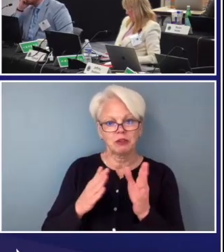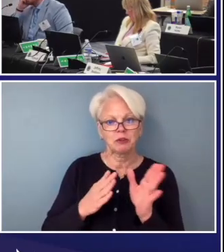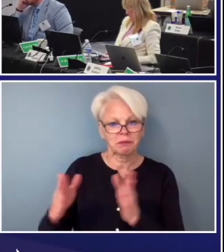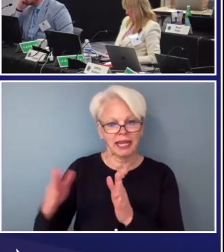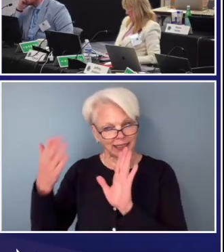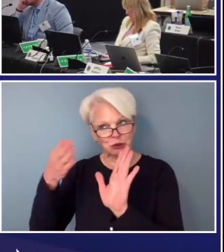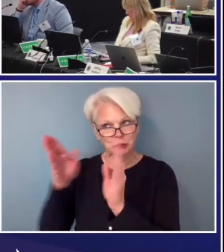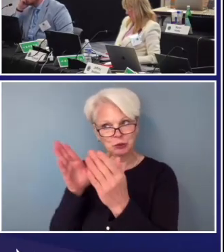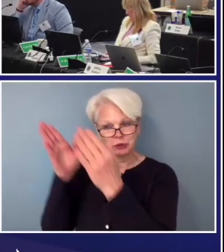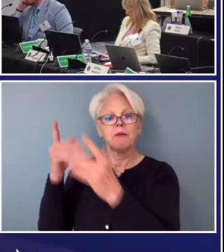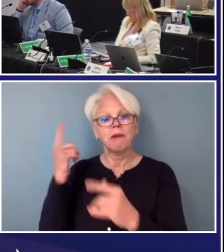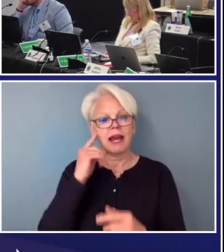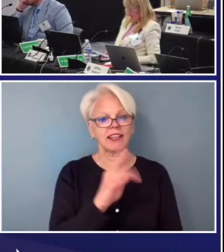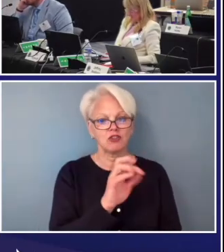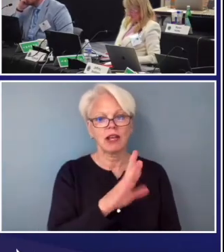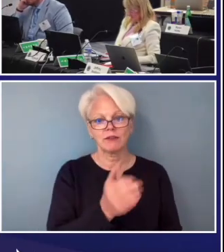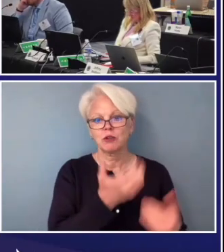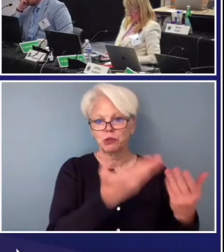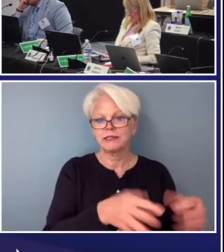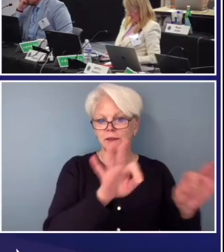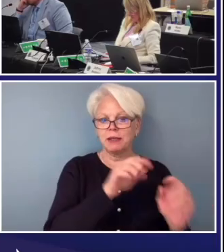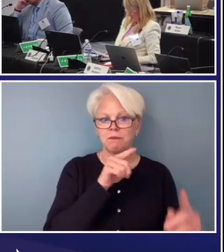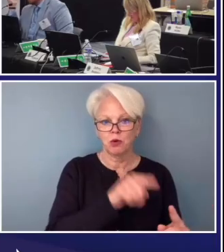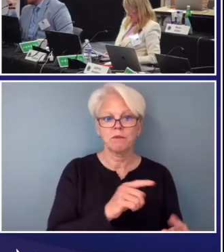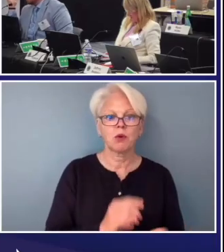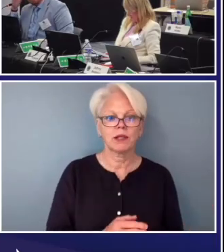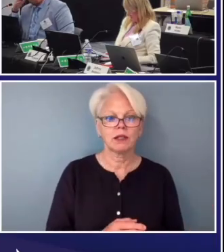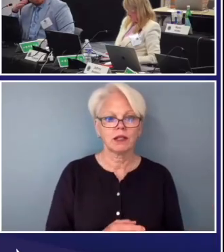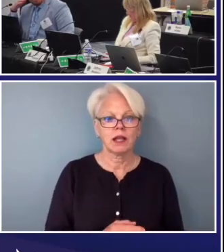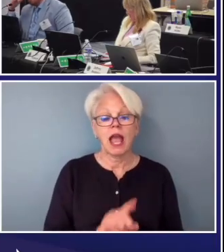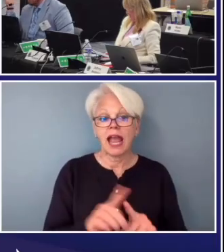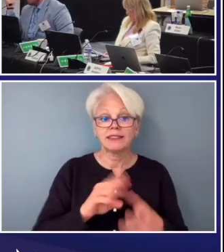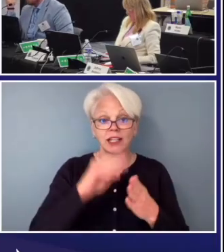raises a really important point. And as a student who's a, you know, by the time we